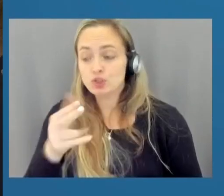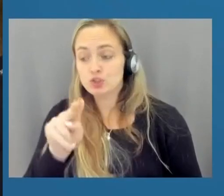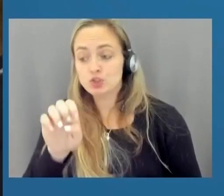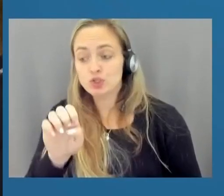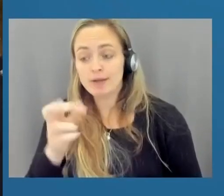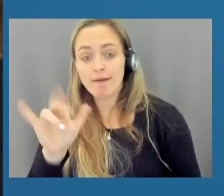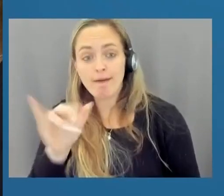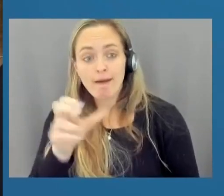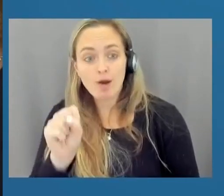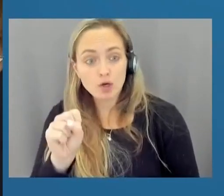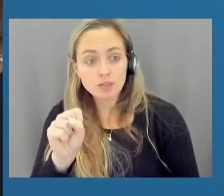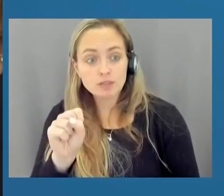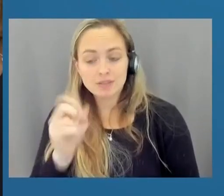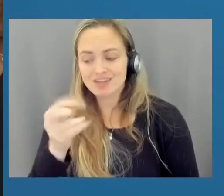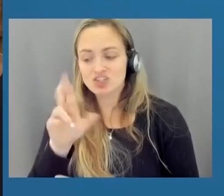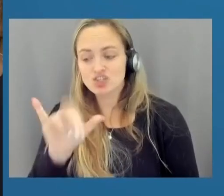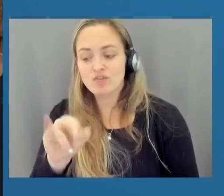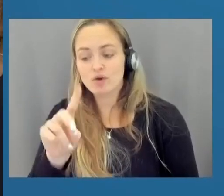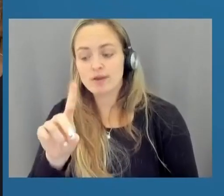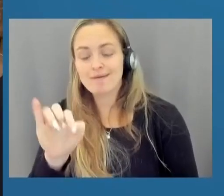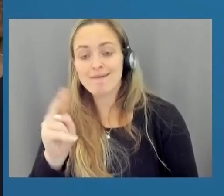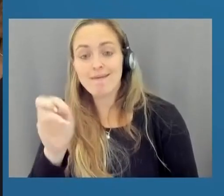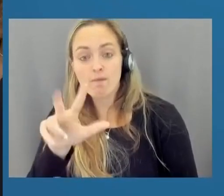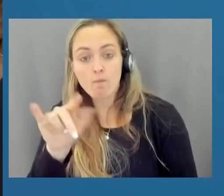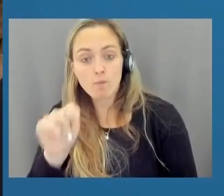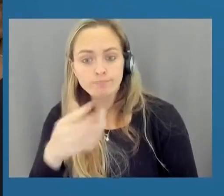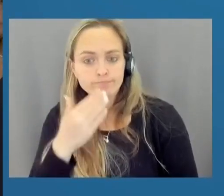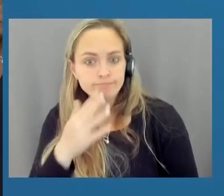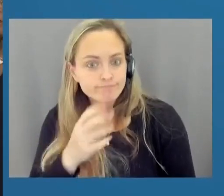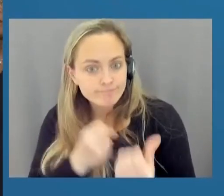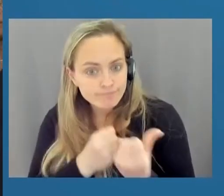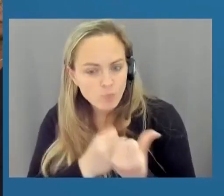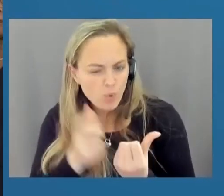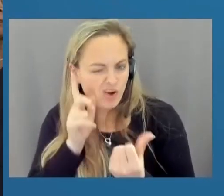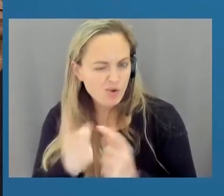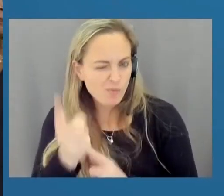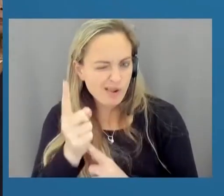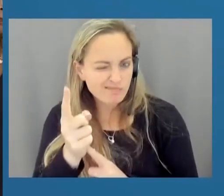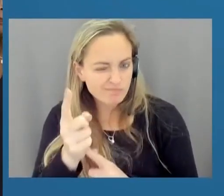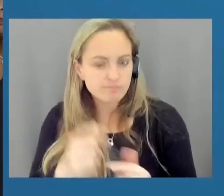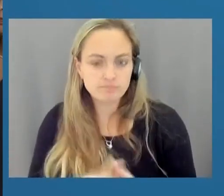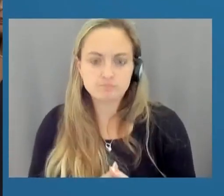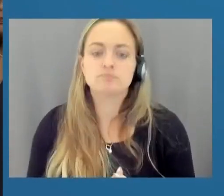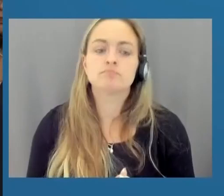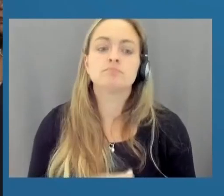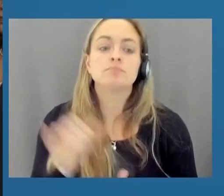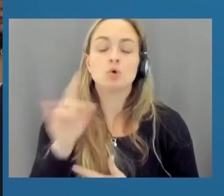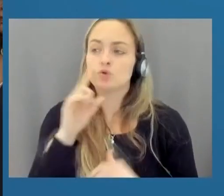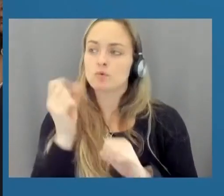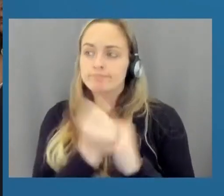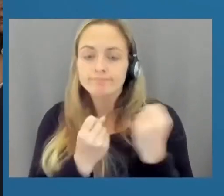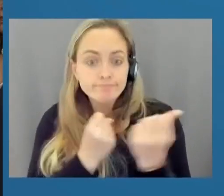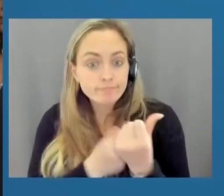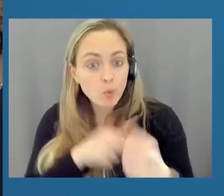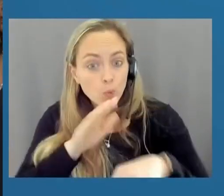somely member Jeffrey Denowitz, thank you for your support. We'll be hearing from her in a few minutes. Also strengthening the warnings that gun dealers must